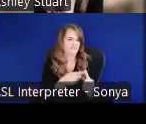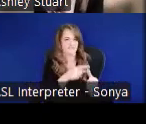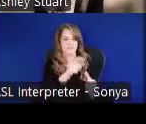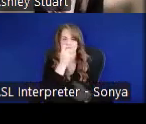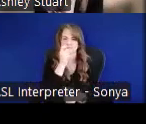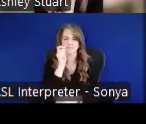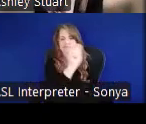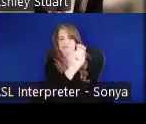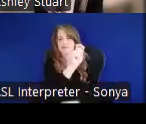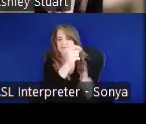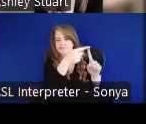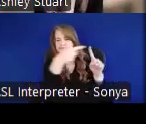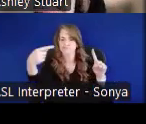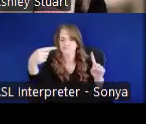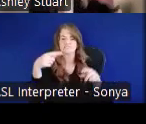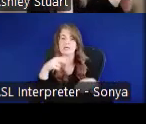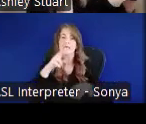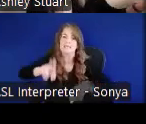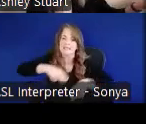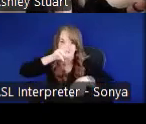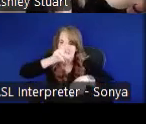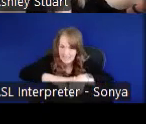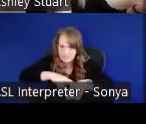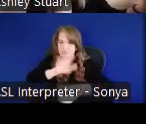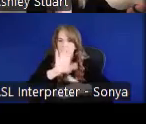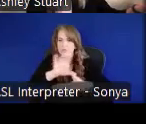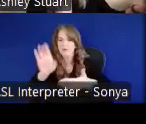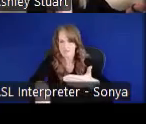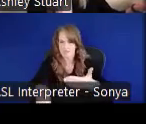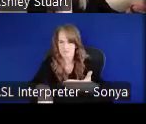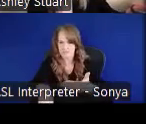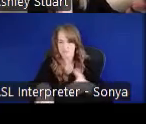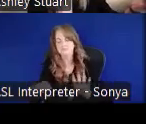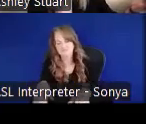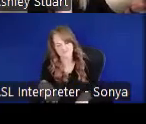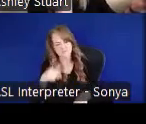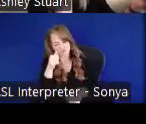natural consequences, just like when I talked about when it